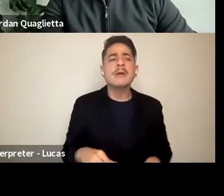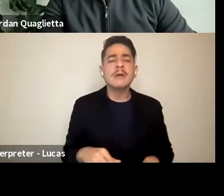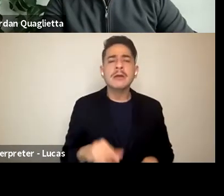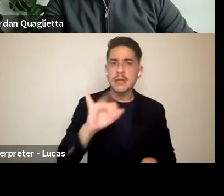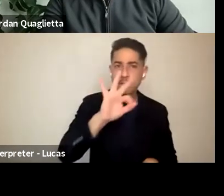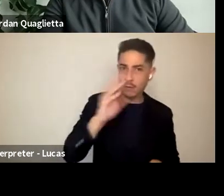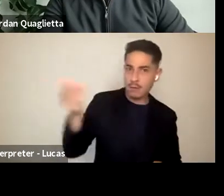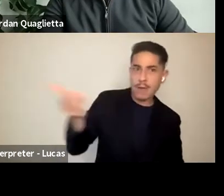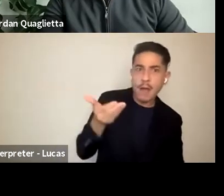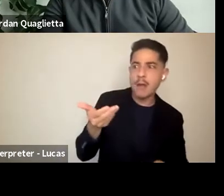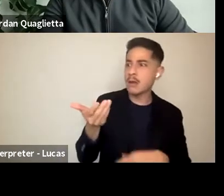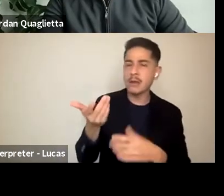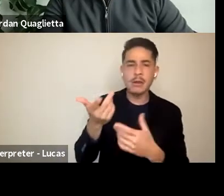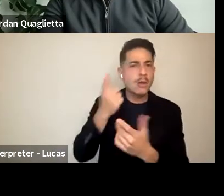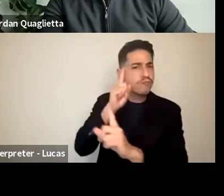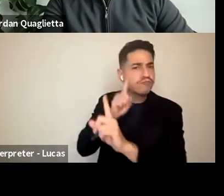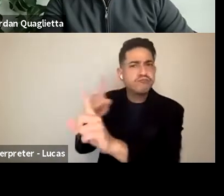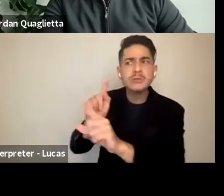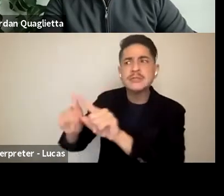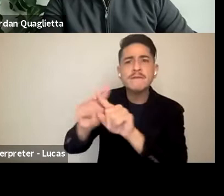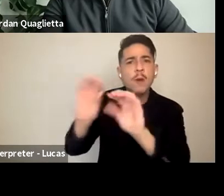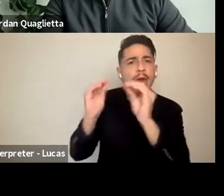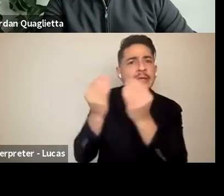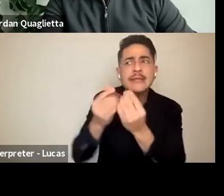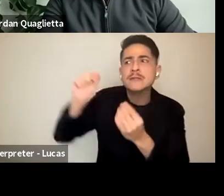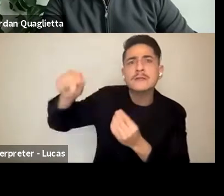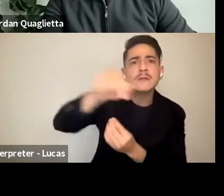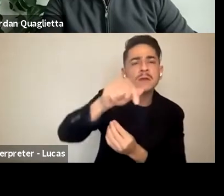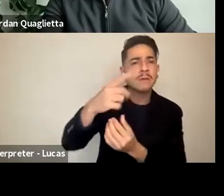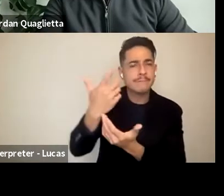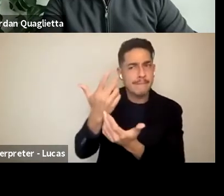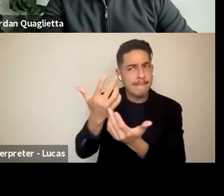important parts of the organization that you would have to hit? Like, how would you approach that